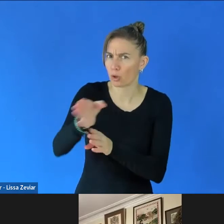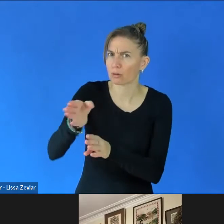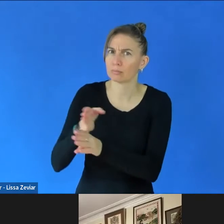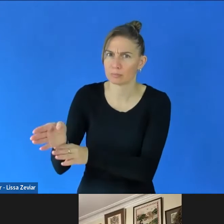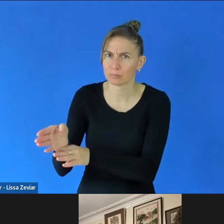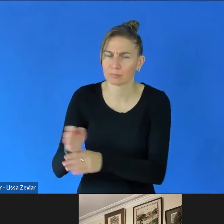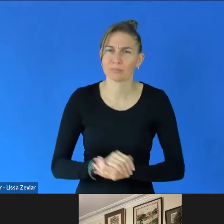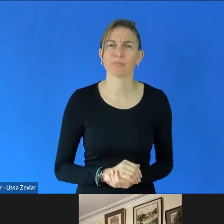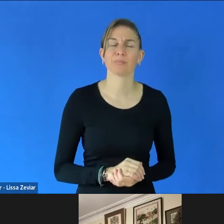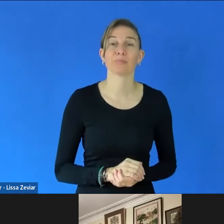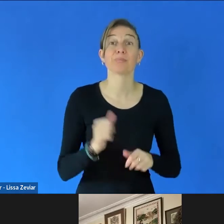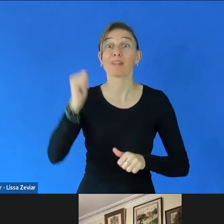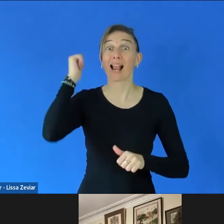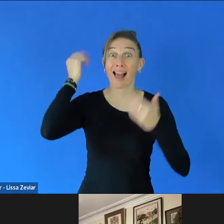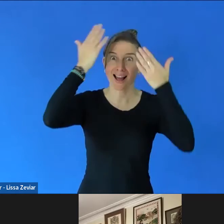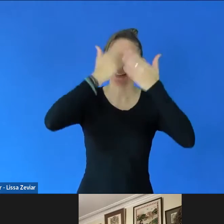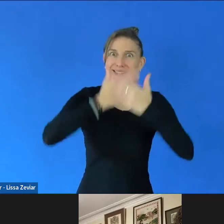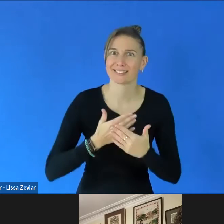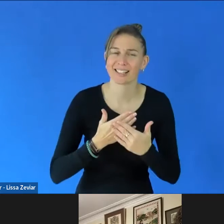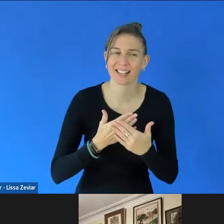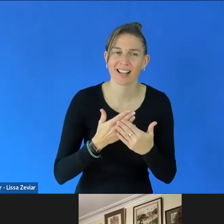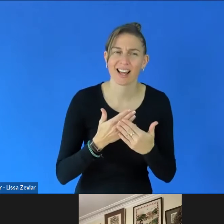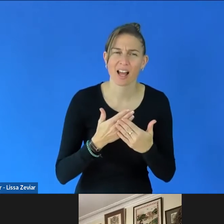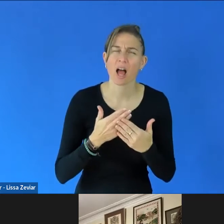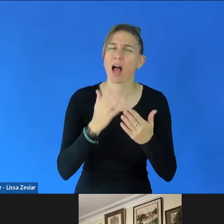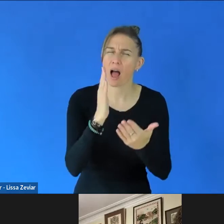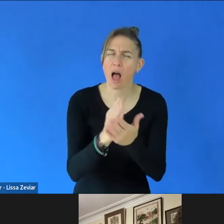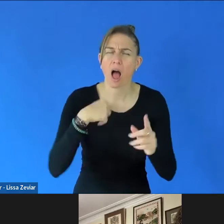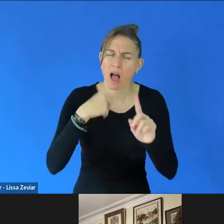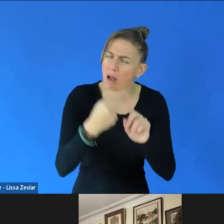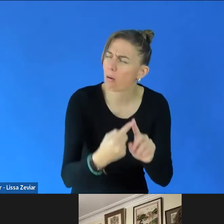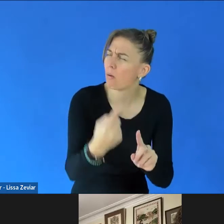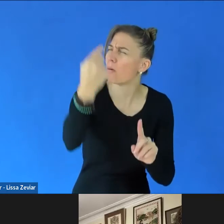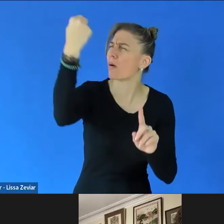Last night, I went back to the original material I wrote